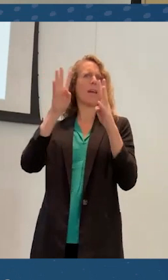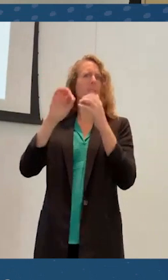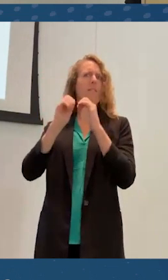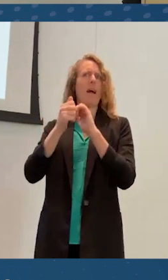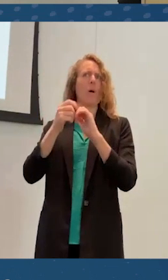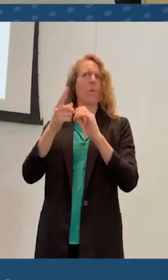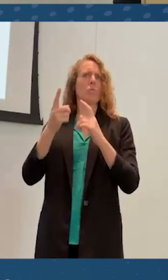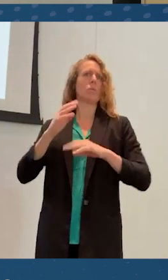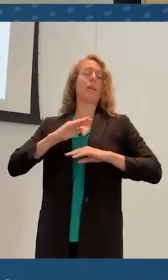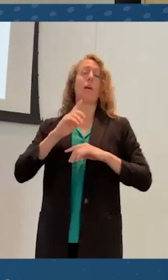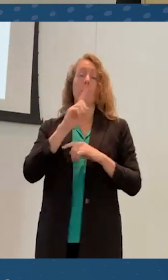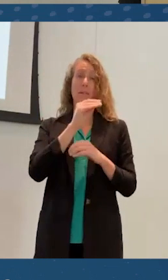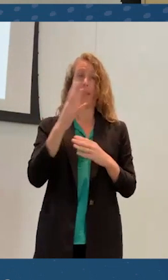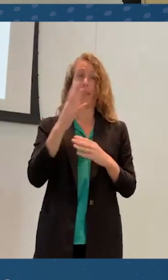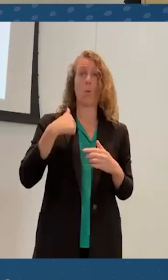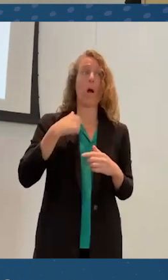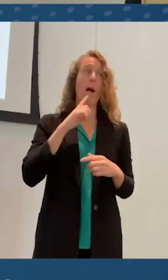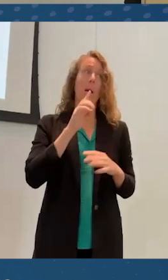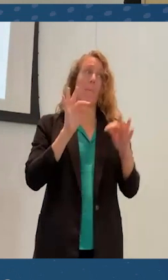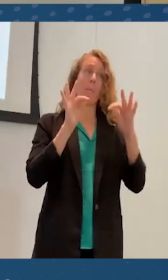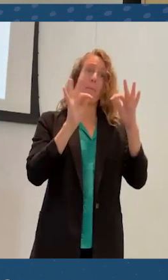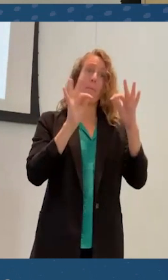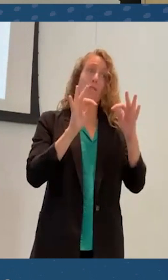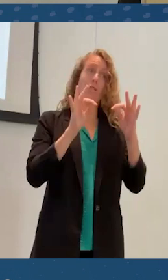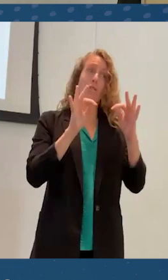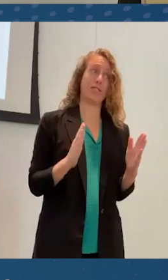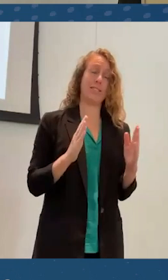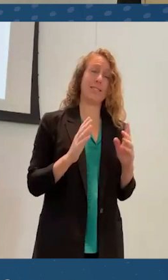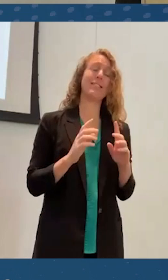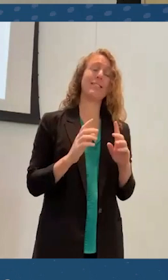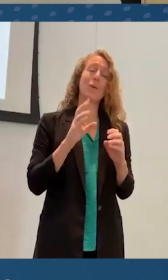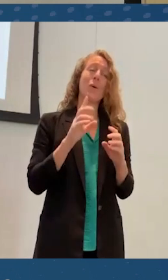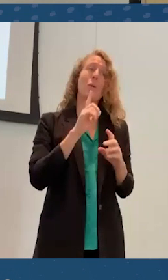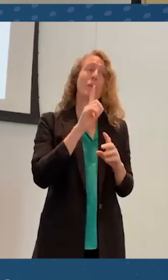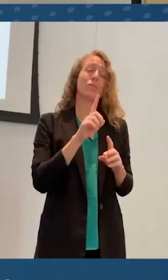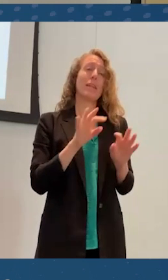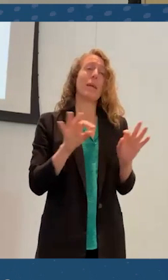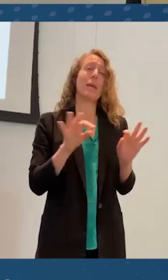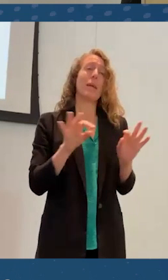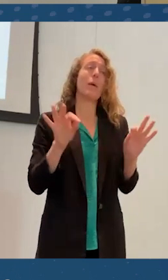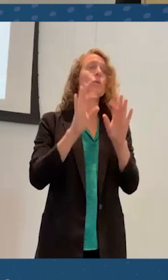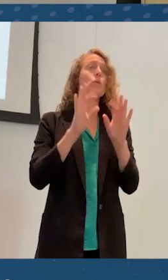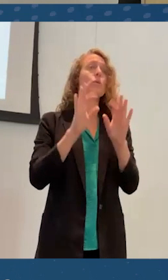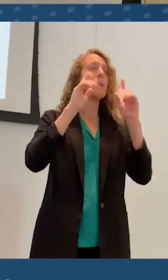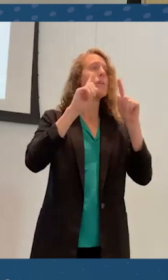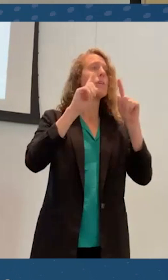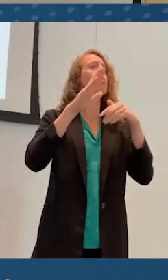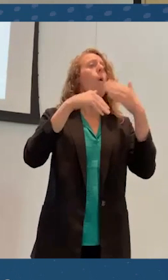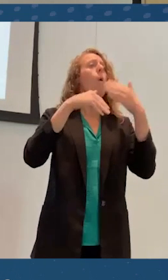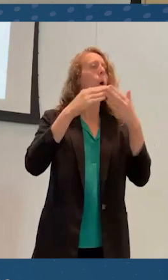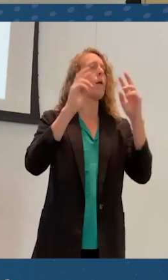I want to quickly point out that it is important to pay attention to all of these things when you're working